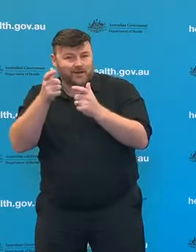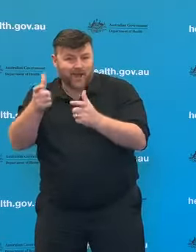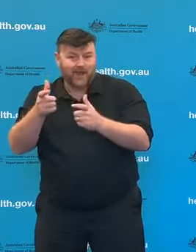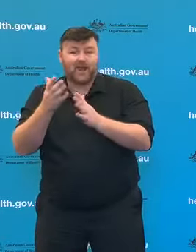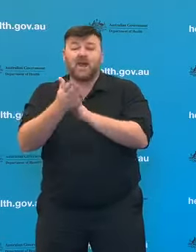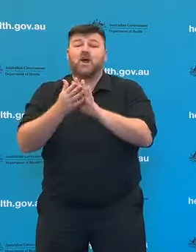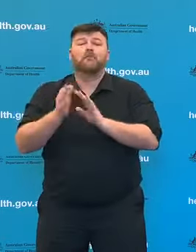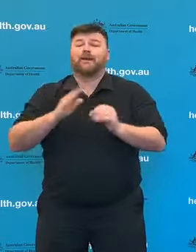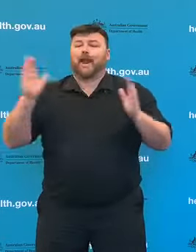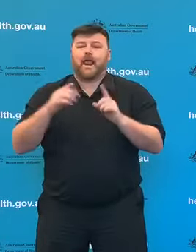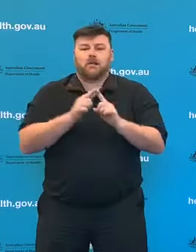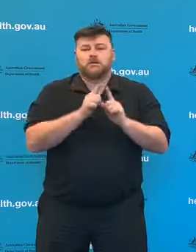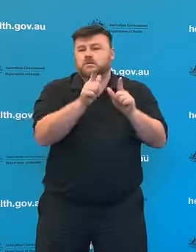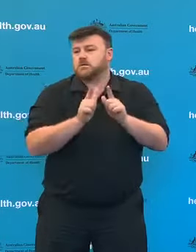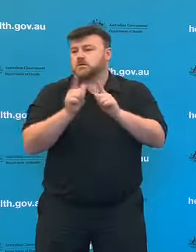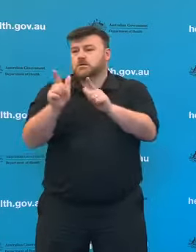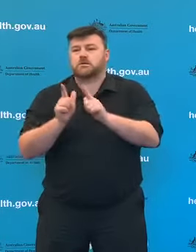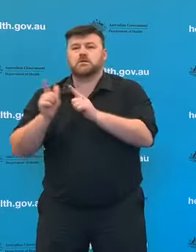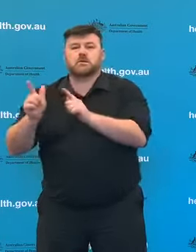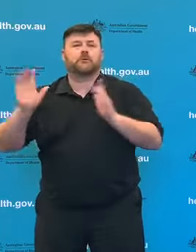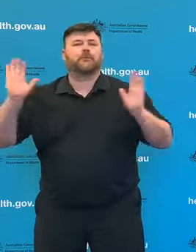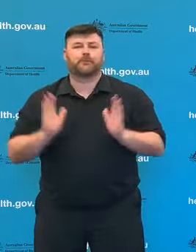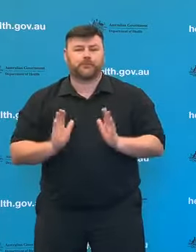aged care facilities. And funding will also improve